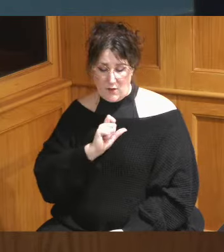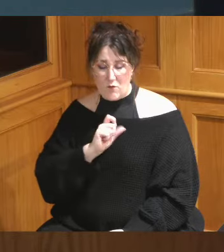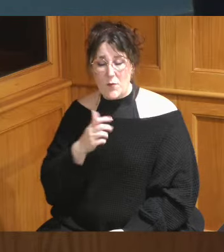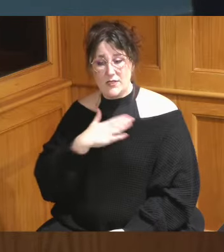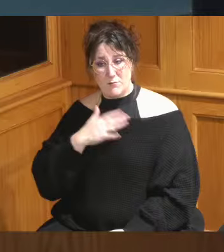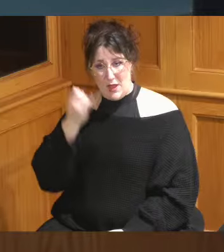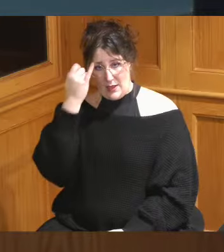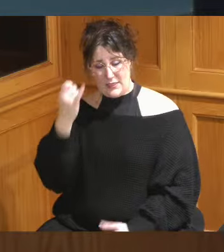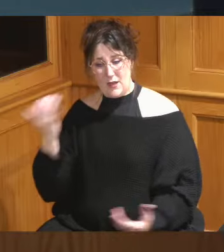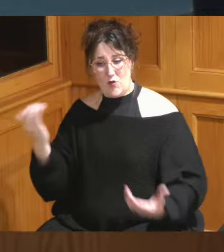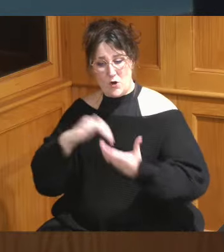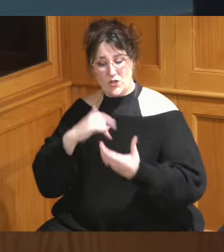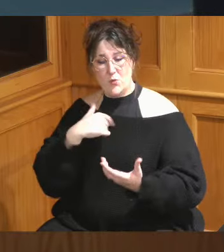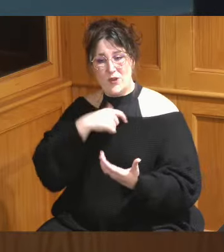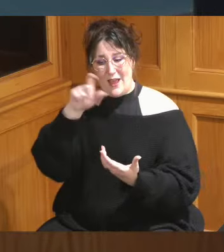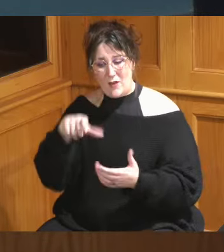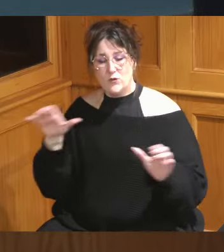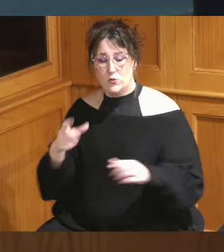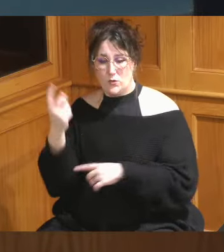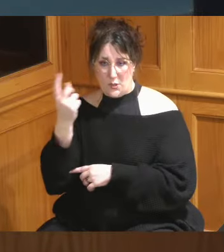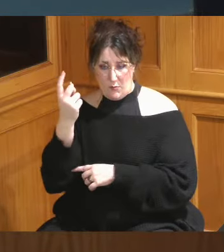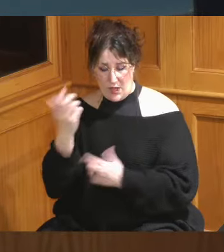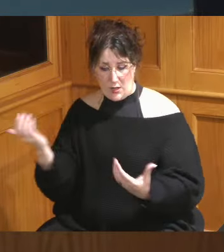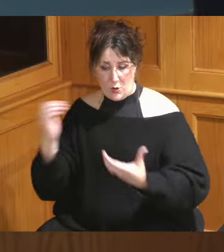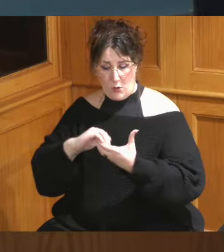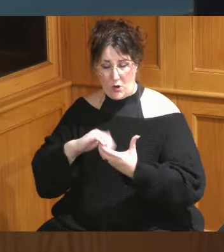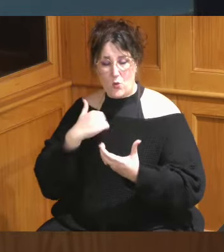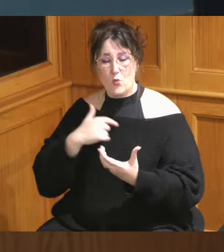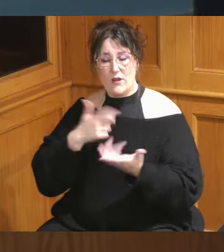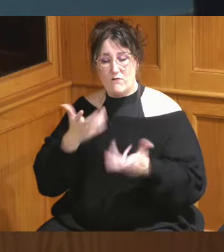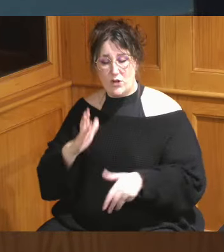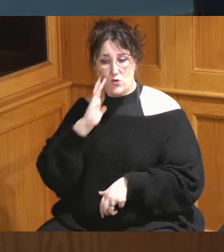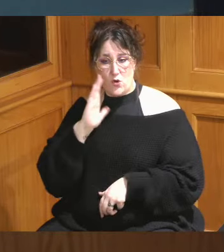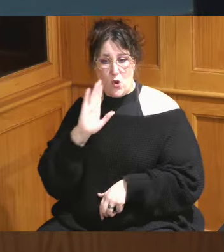right? We have to do something. And so we know it's going to cost money, but we have to recognize